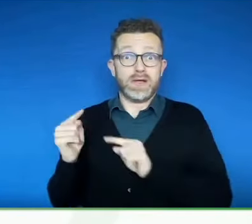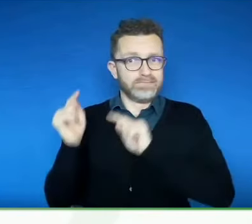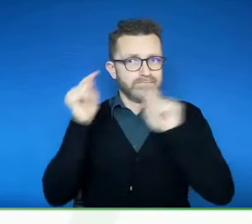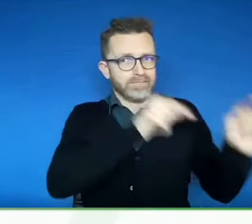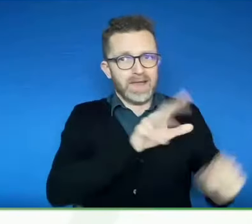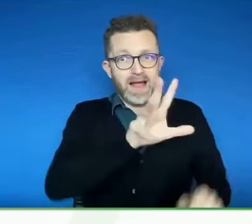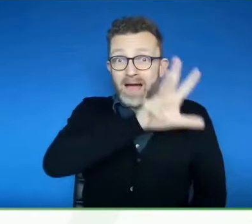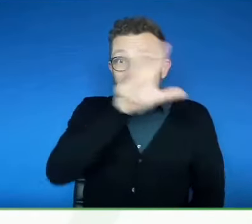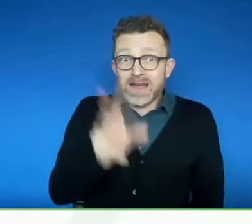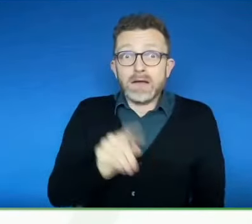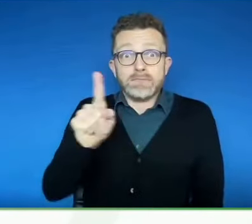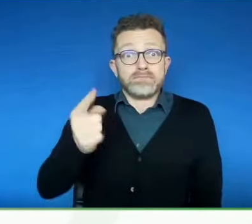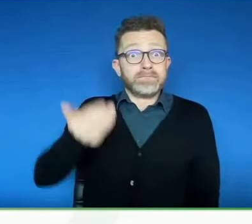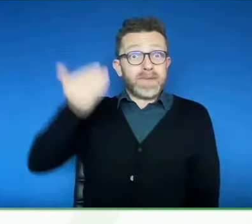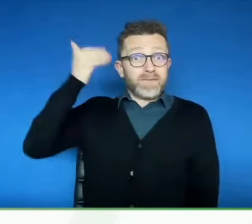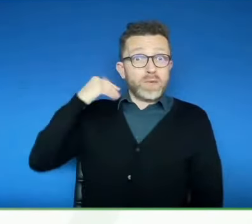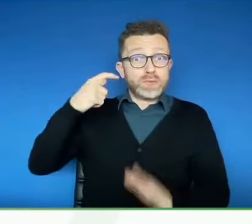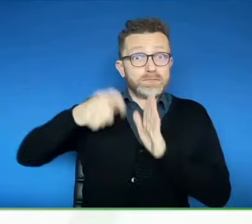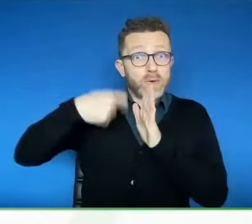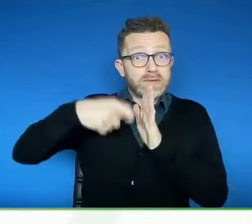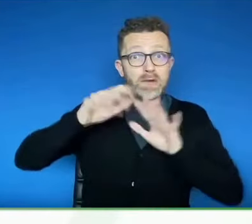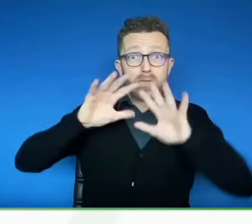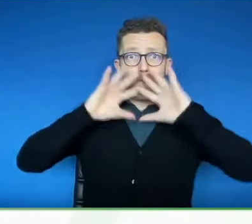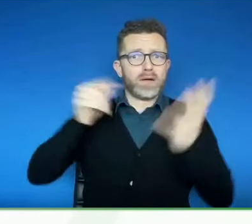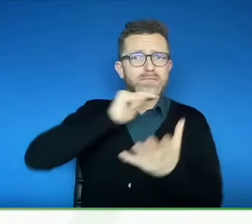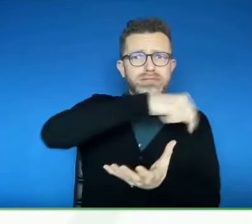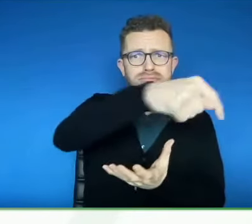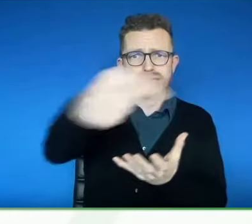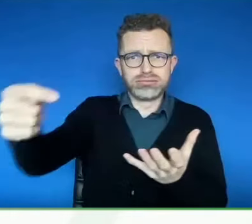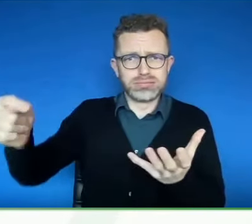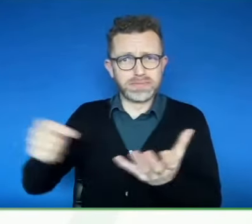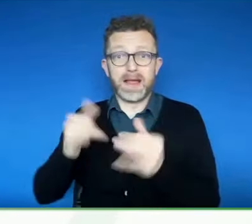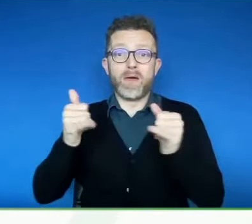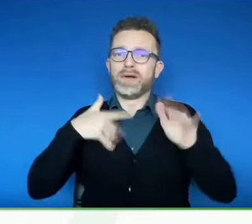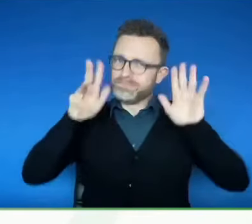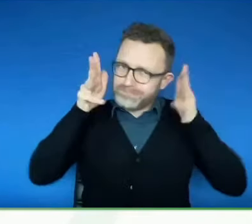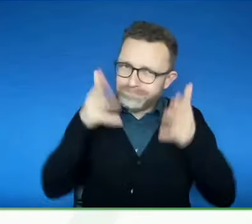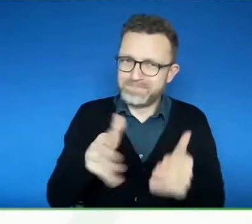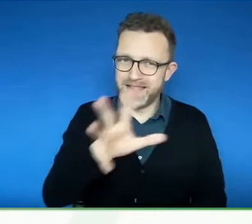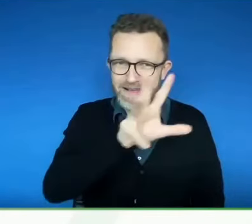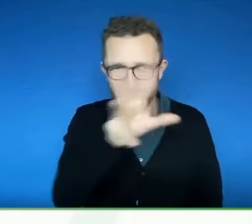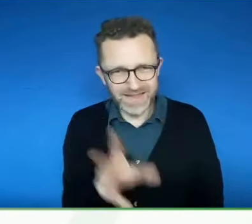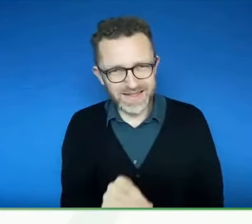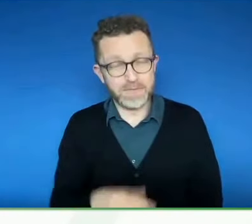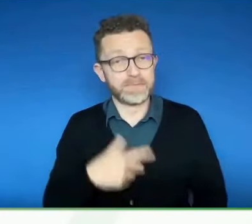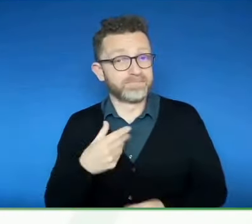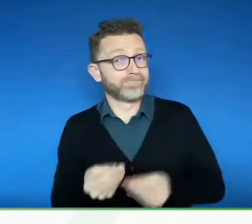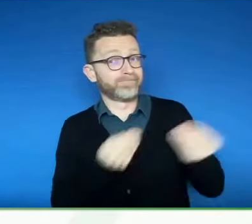Thank you so much. Yes, good morning, everybody.